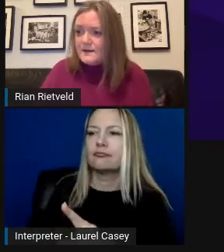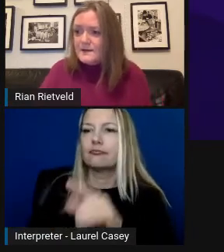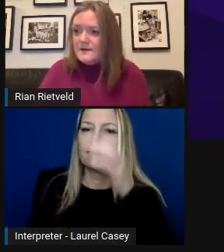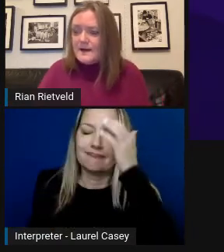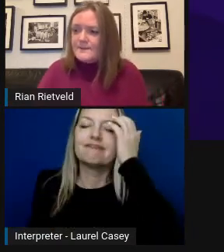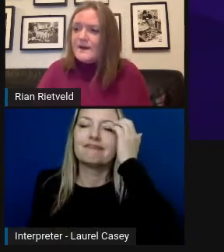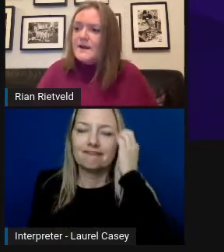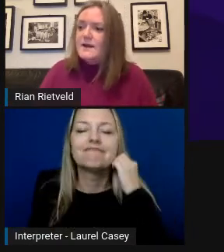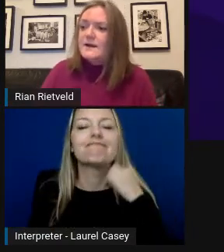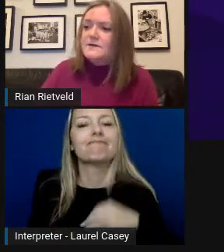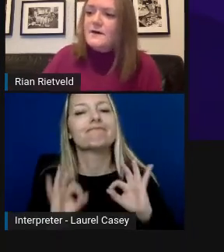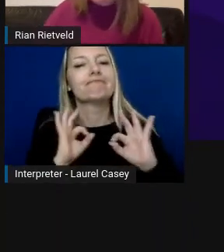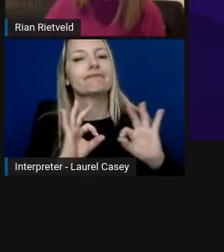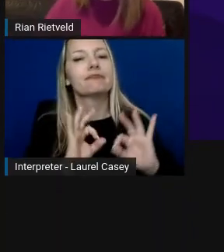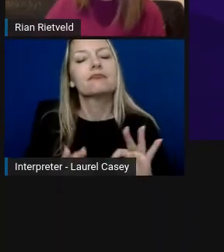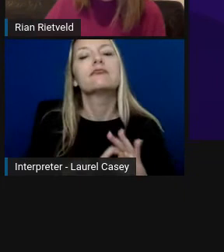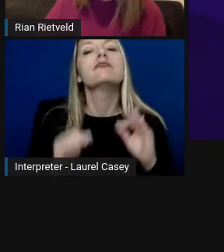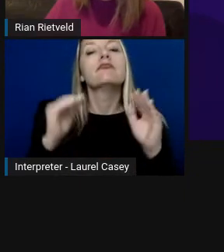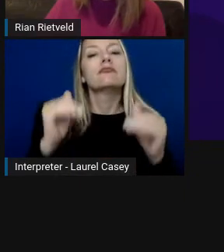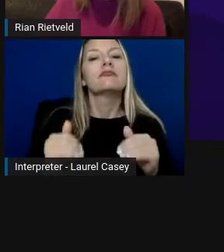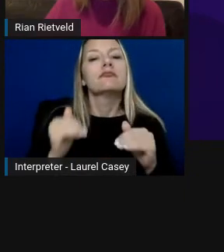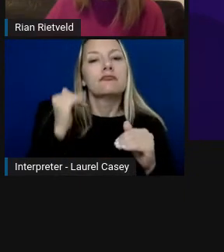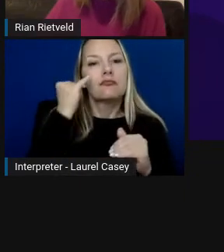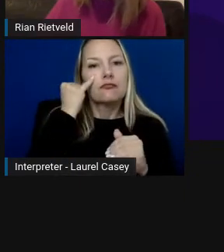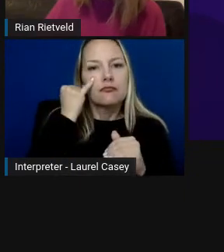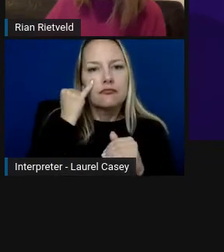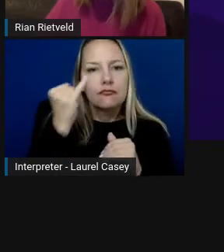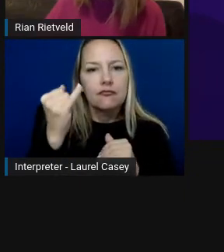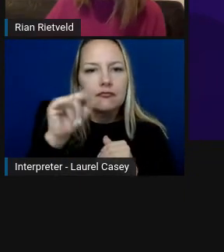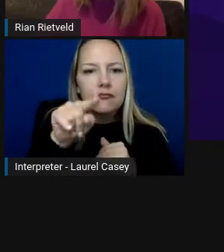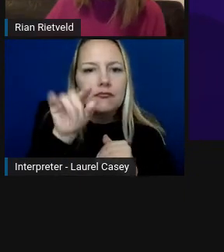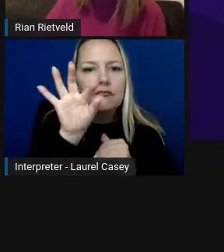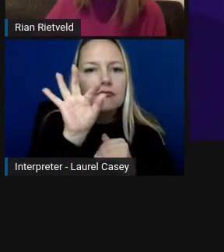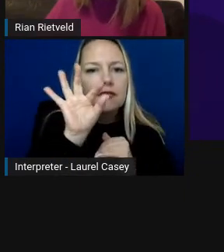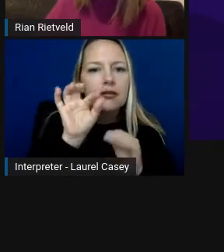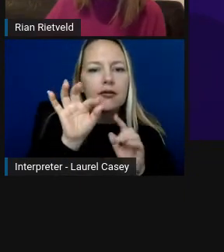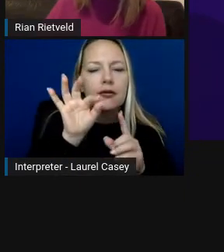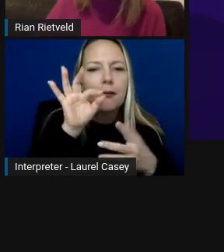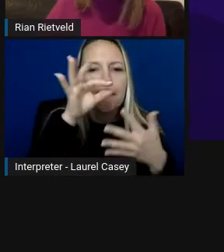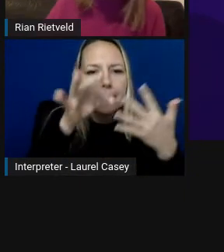Okay, if you have a country and we want to select